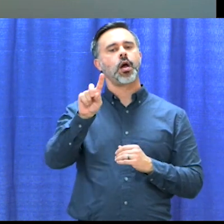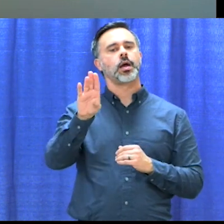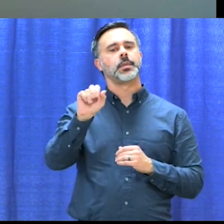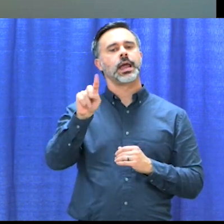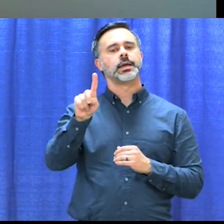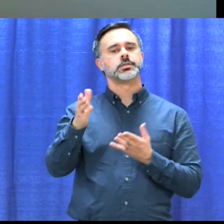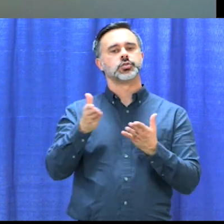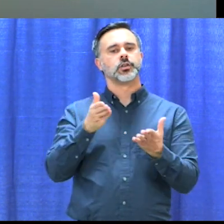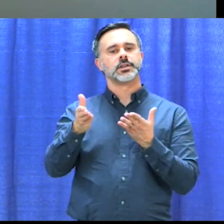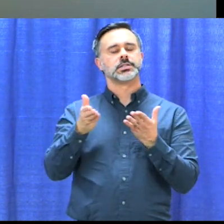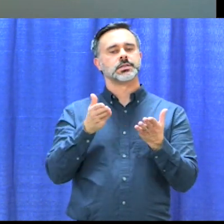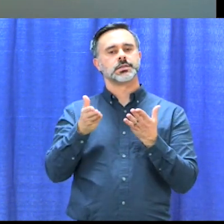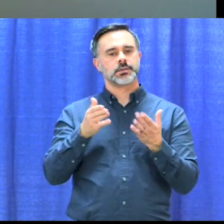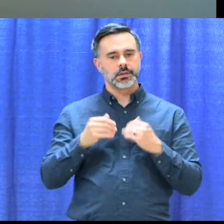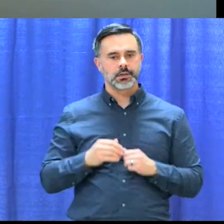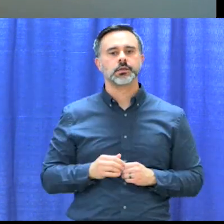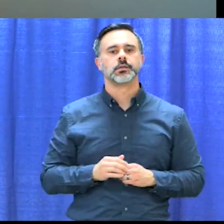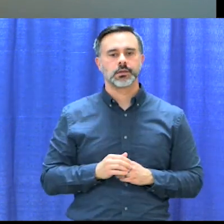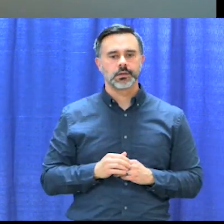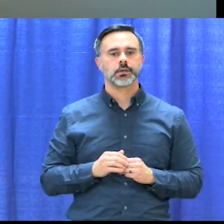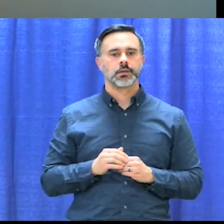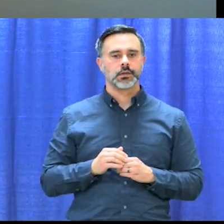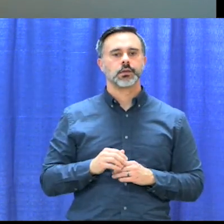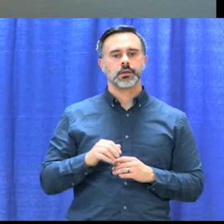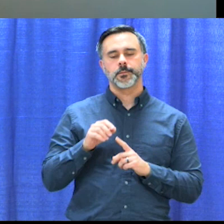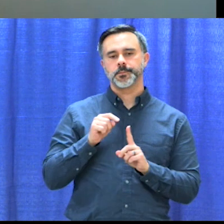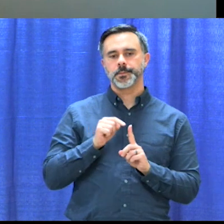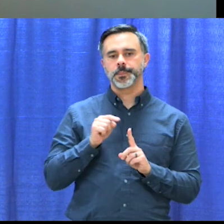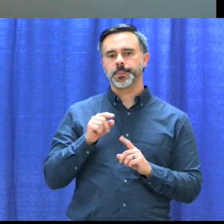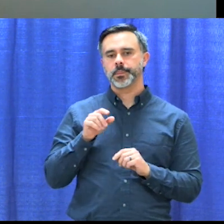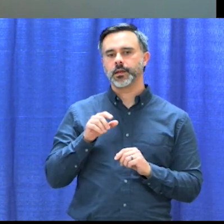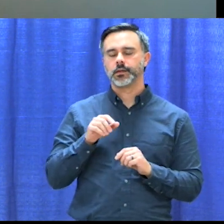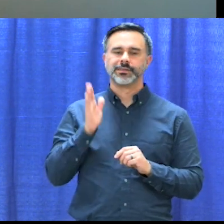You'll recall that Verizon sold their wireline company to Frontier some years ago.